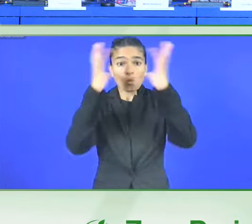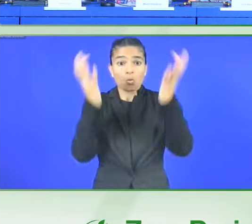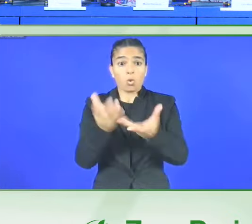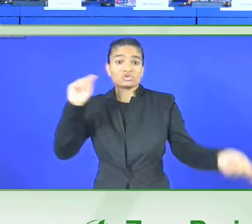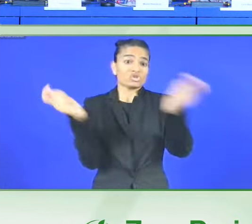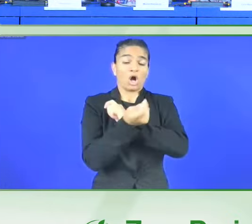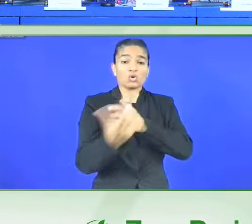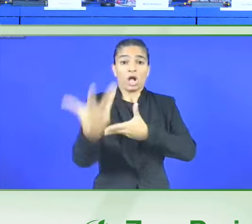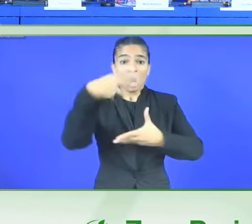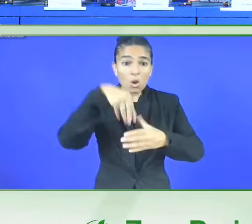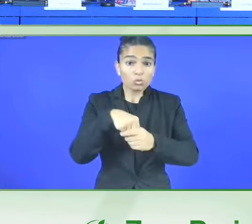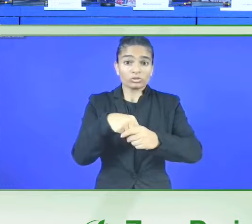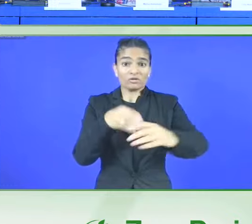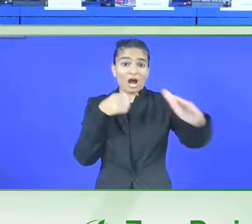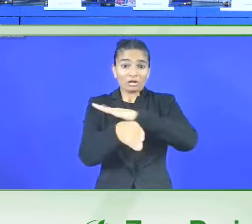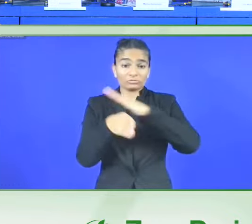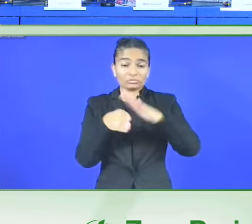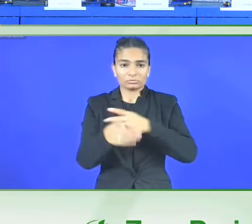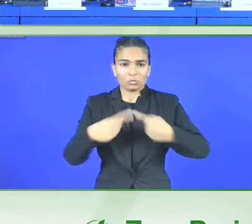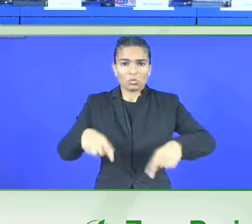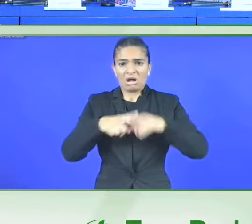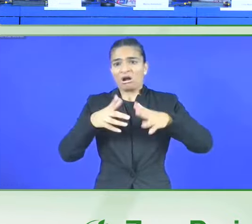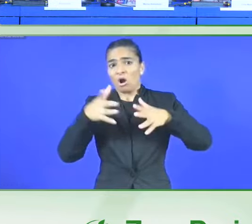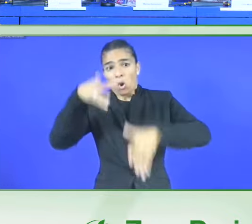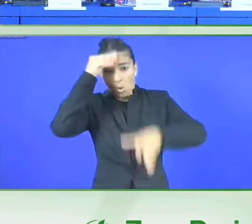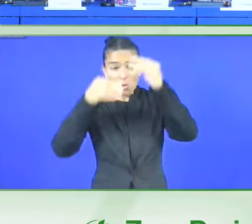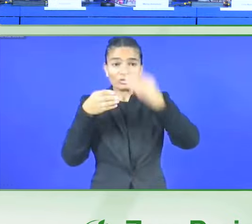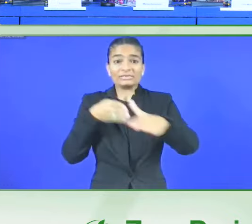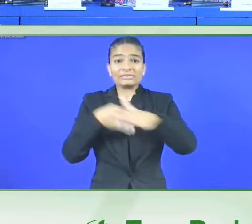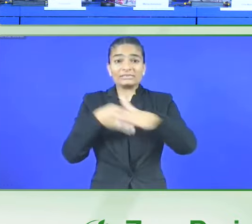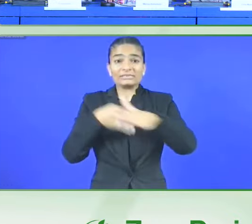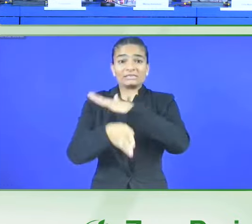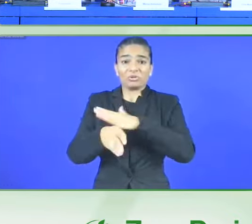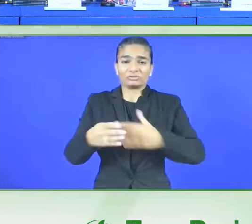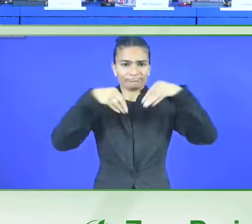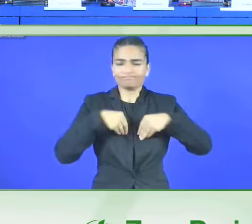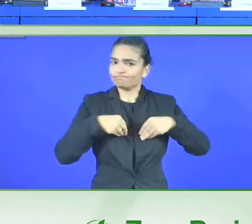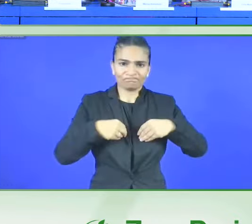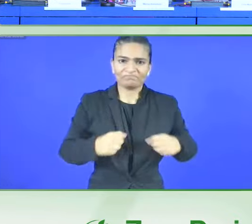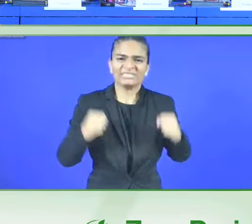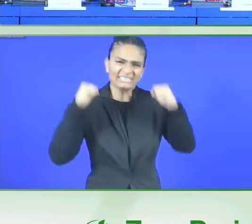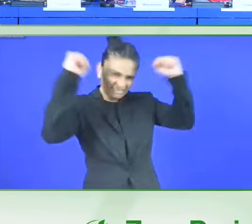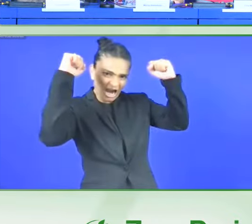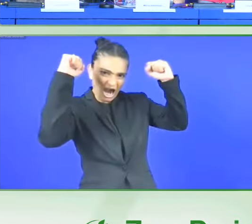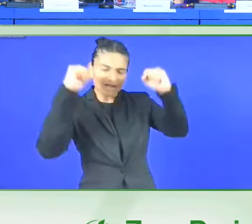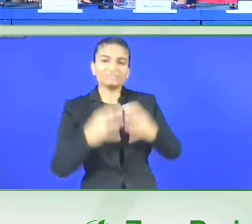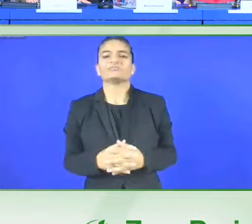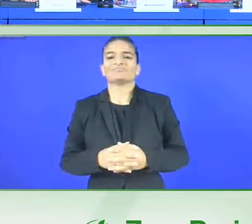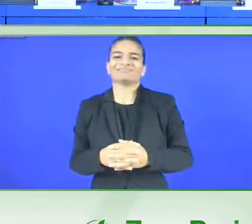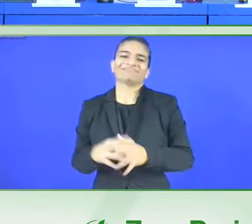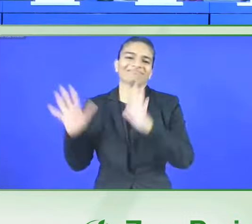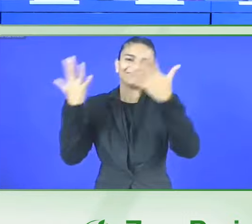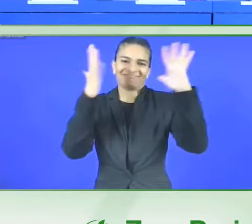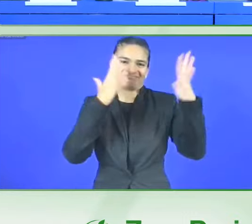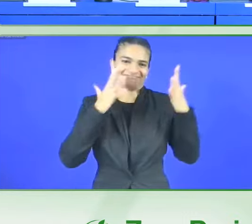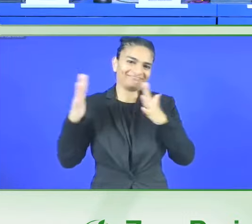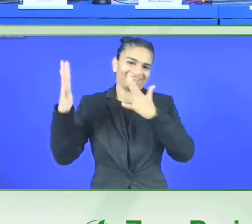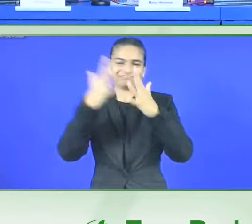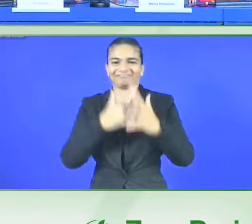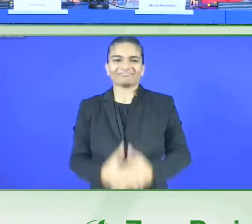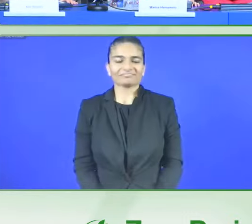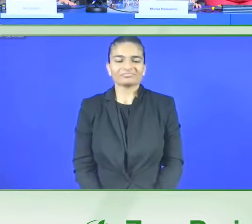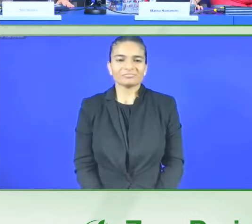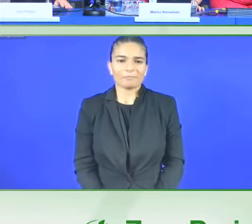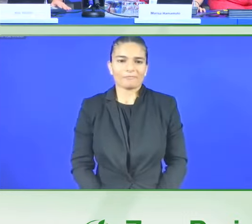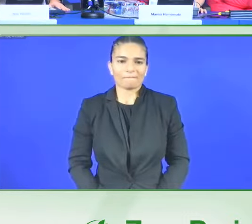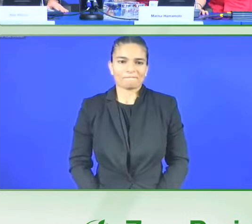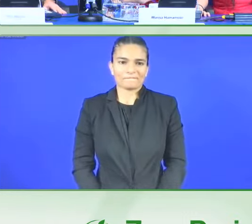Together, we can build a future where cultural enrichment knows no borders.